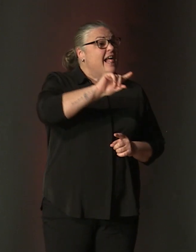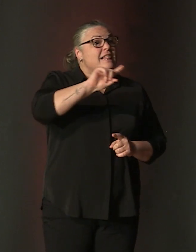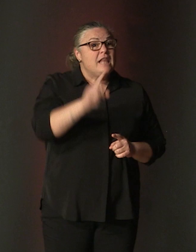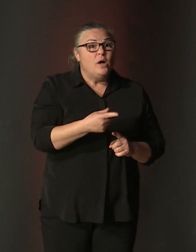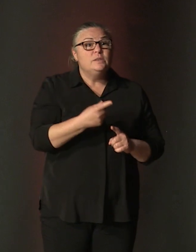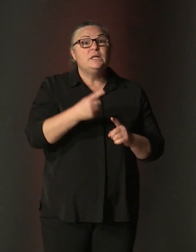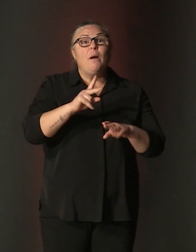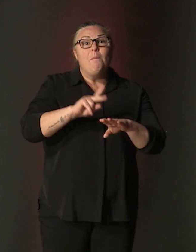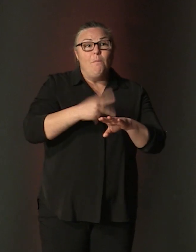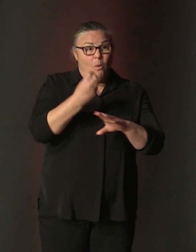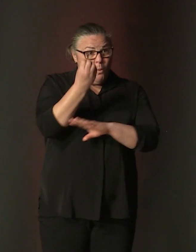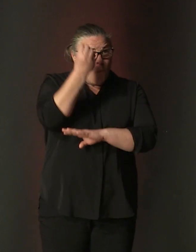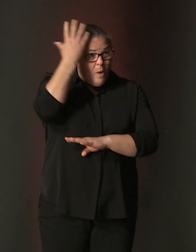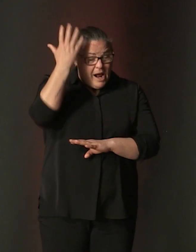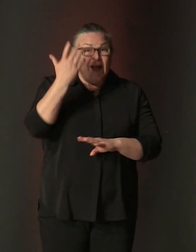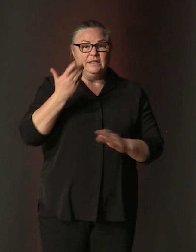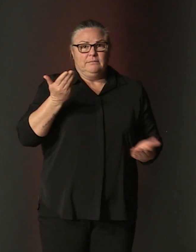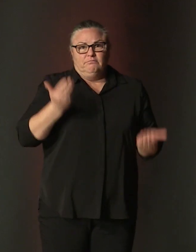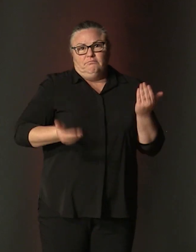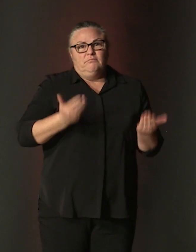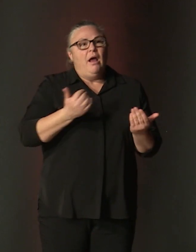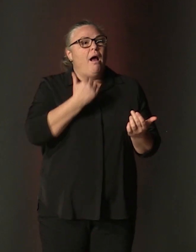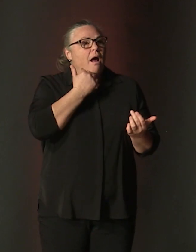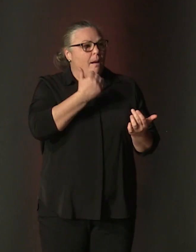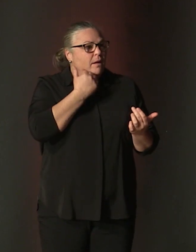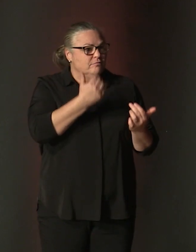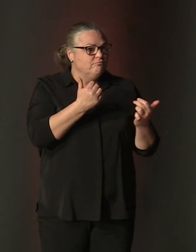the current estimated population roaming our oceans.